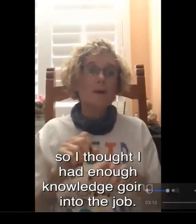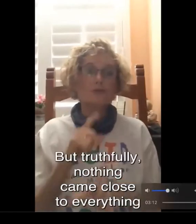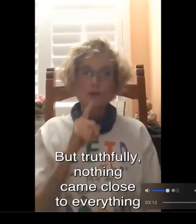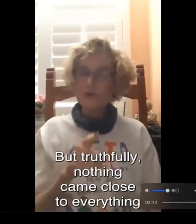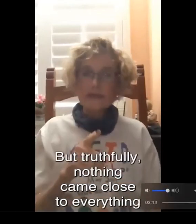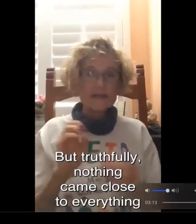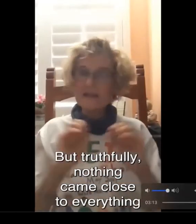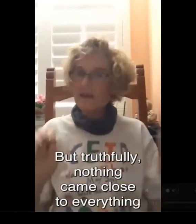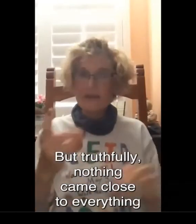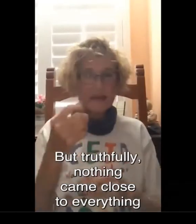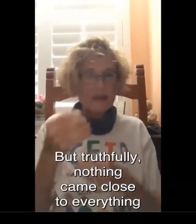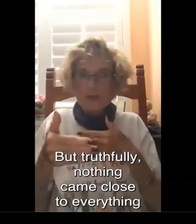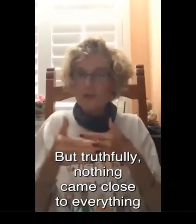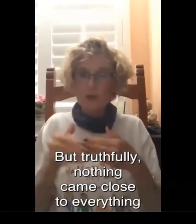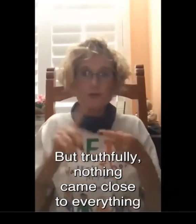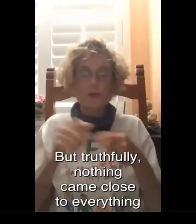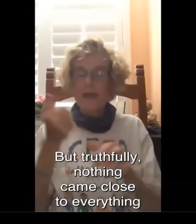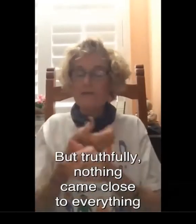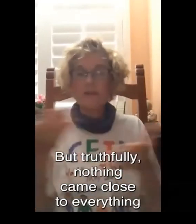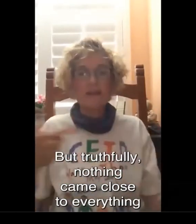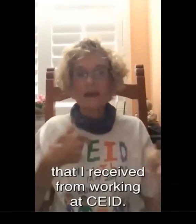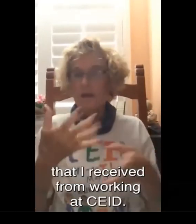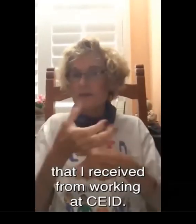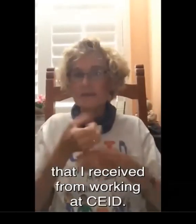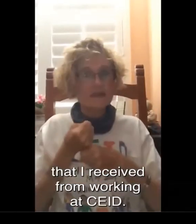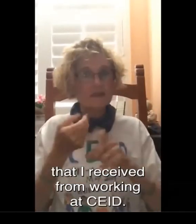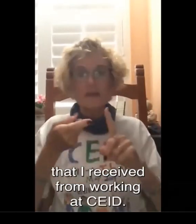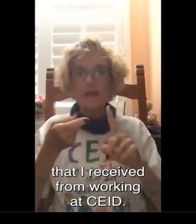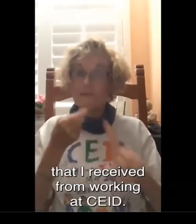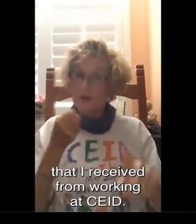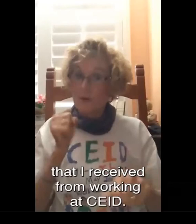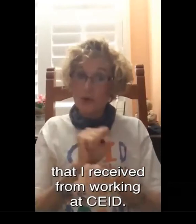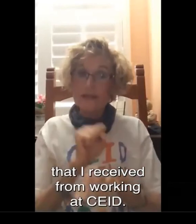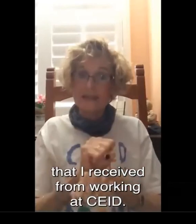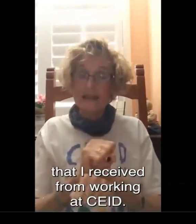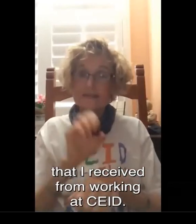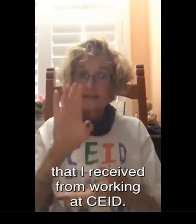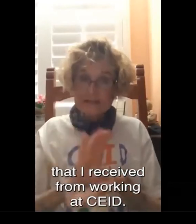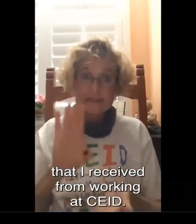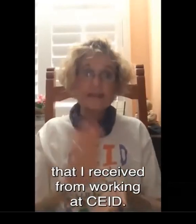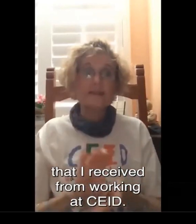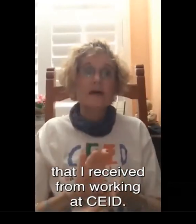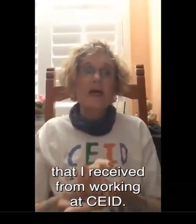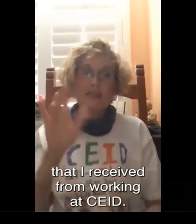But truthfully, nothing came close to everything that I received from working at CEID.